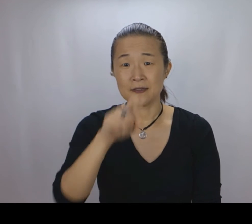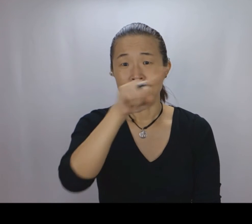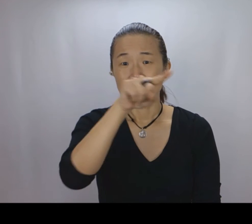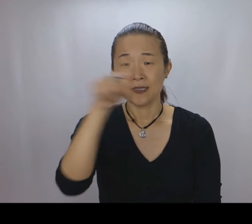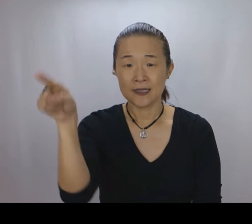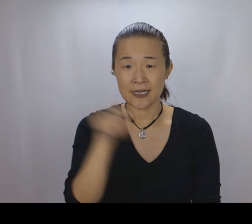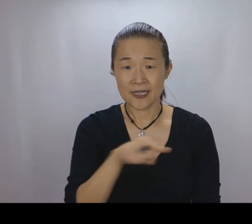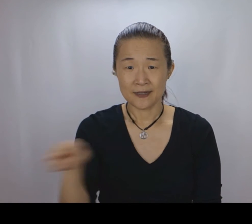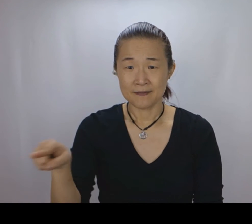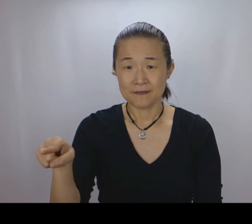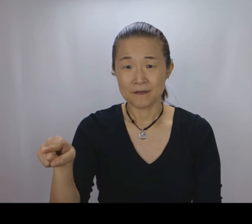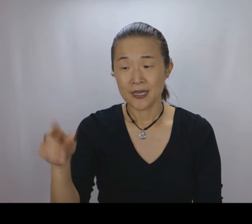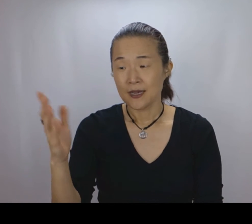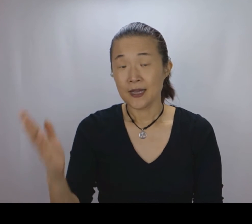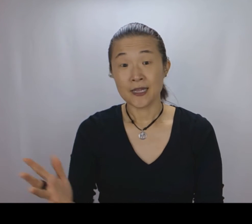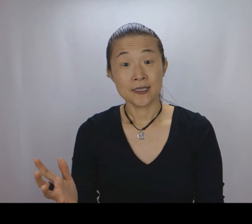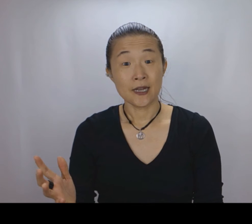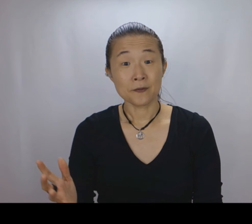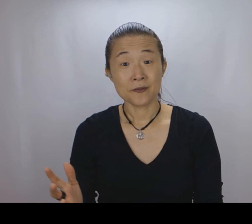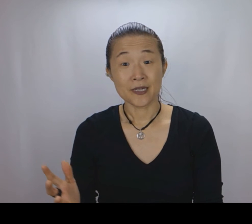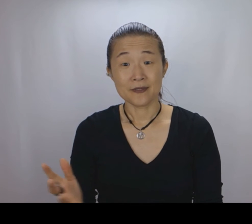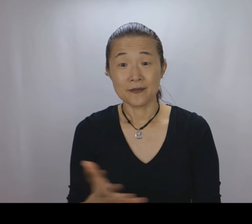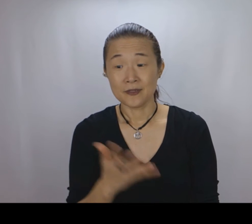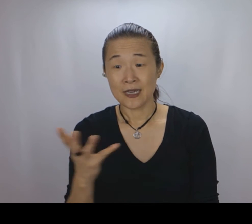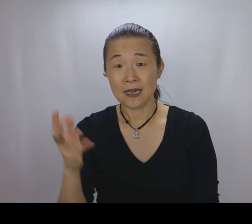So, "Z." And that's the alphabet.